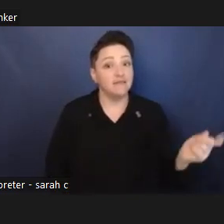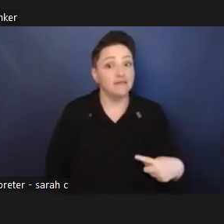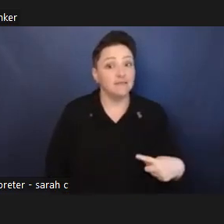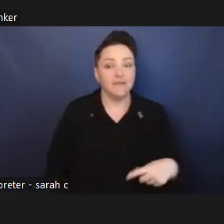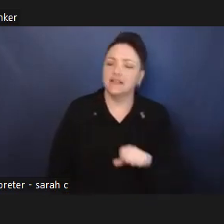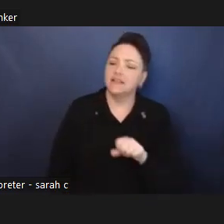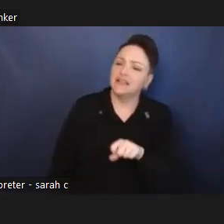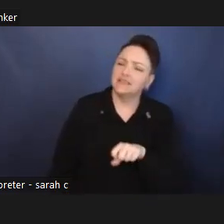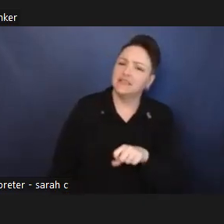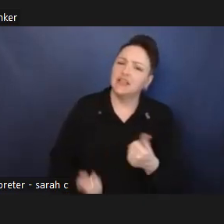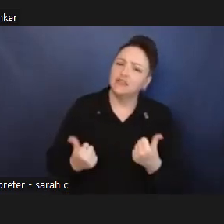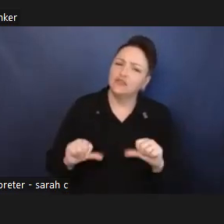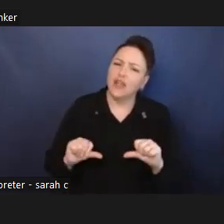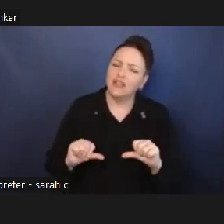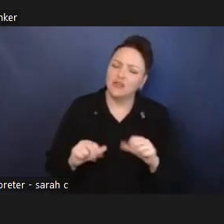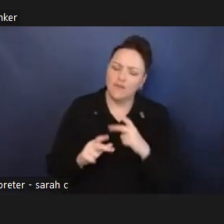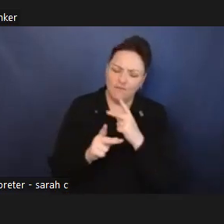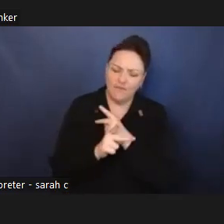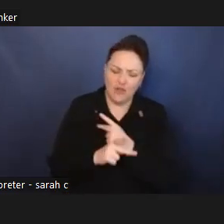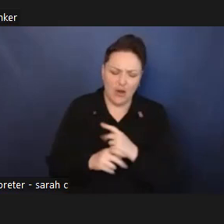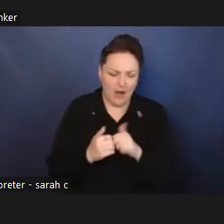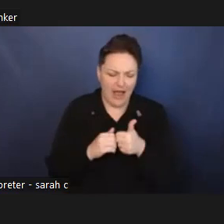I was trying to figure out or put in the chat but I couldn't get the words to make sense.